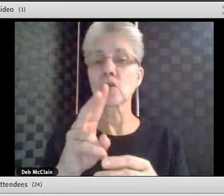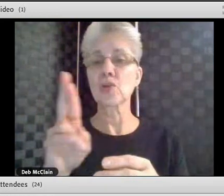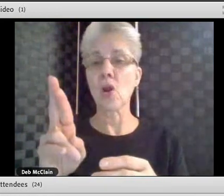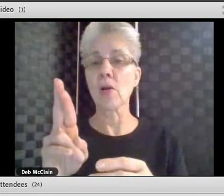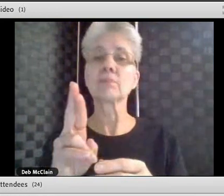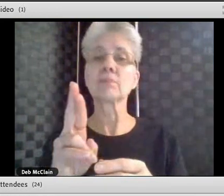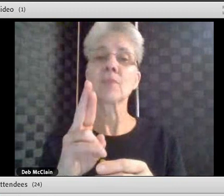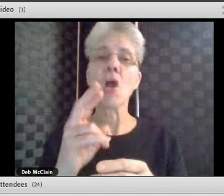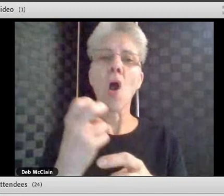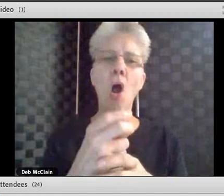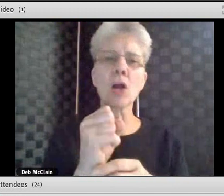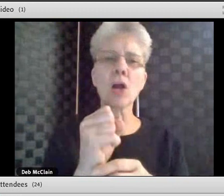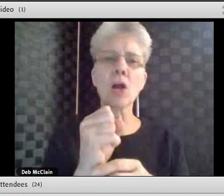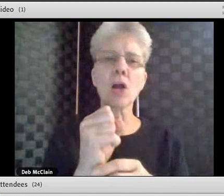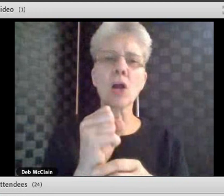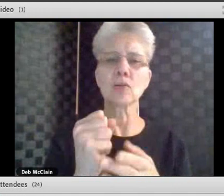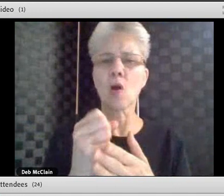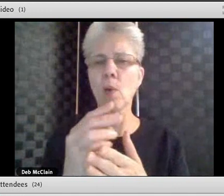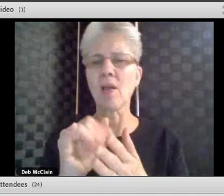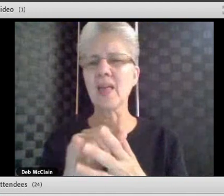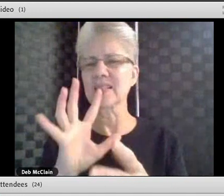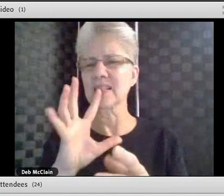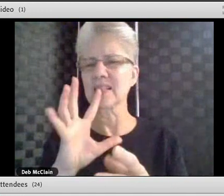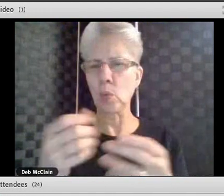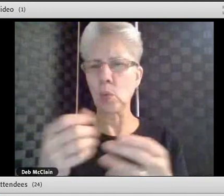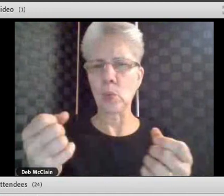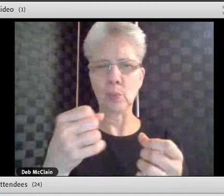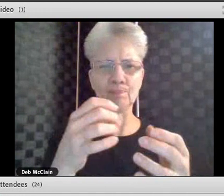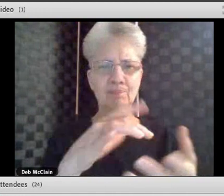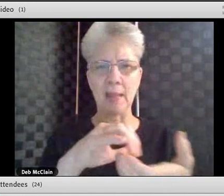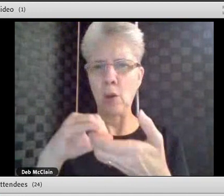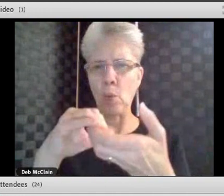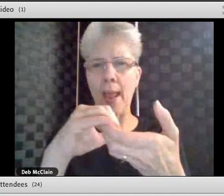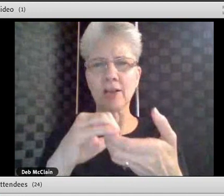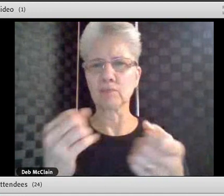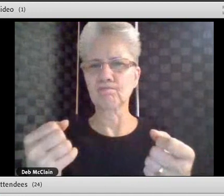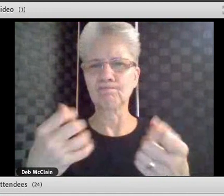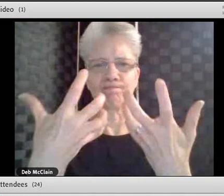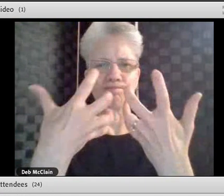That's just kind of the total interaction. And depending on the company,